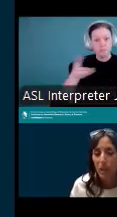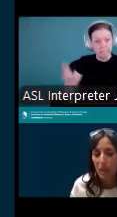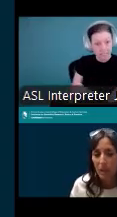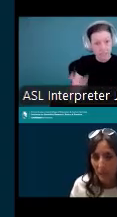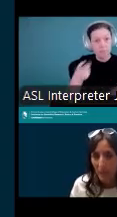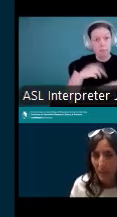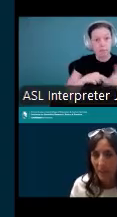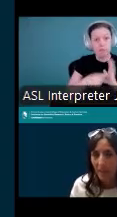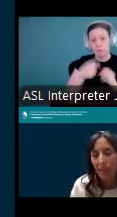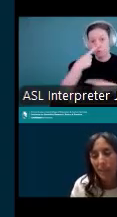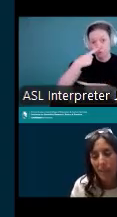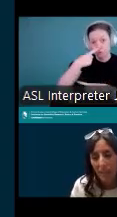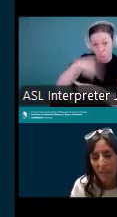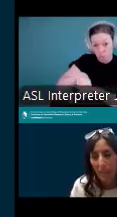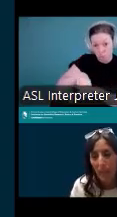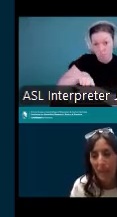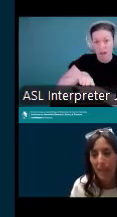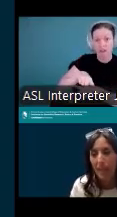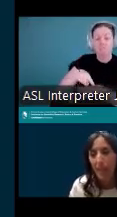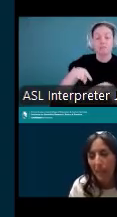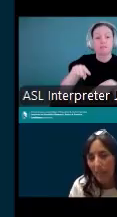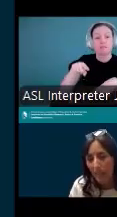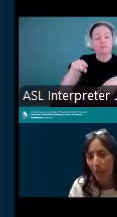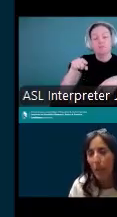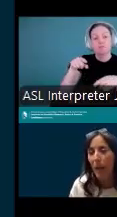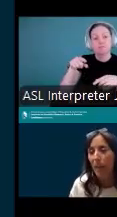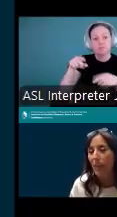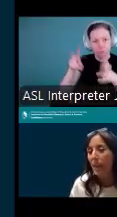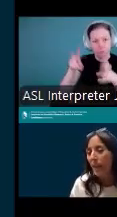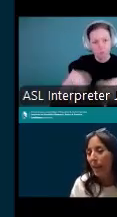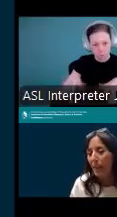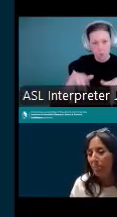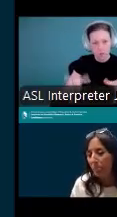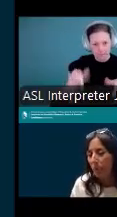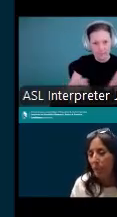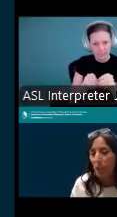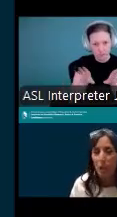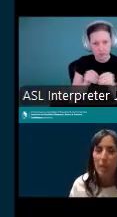don't hit that leave button, but if you have really strong